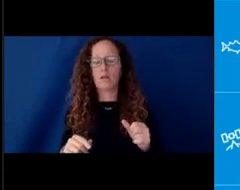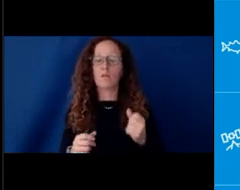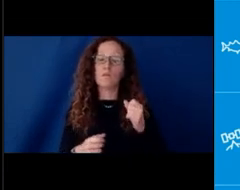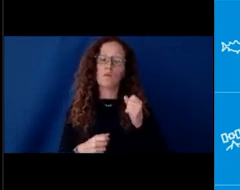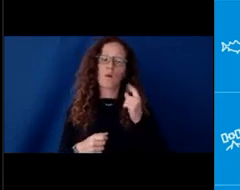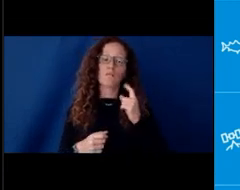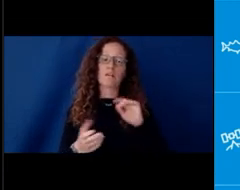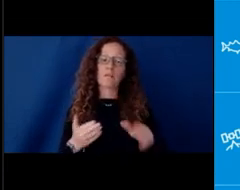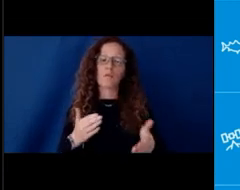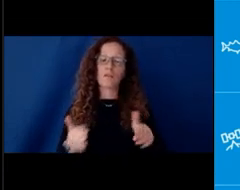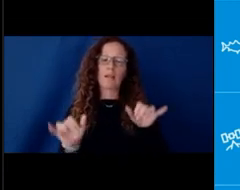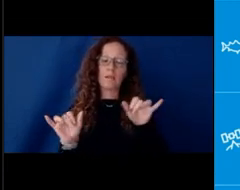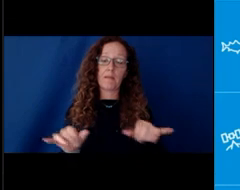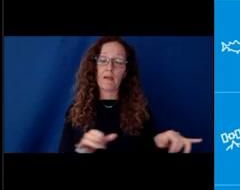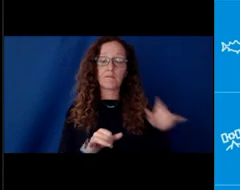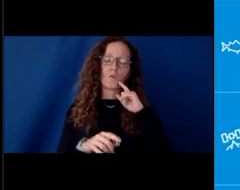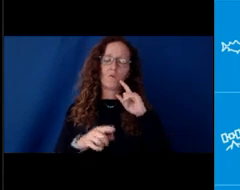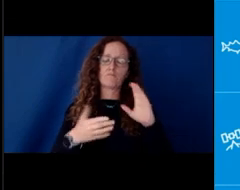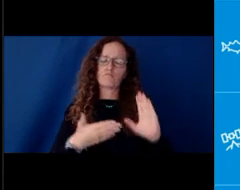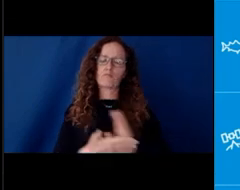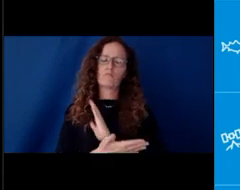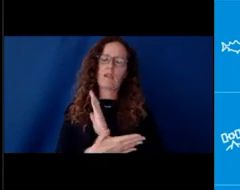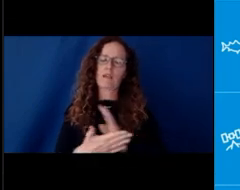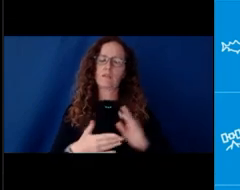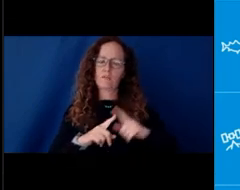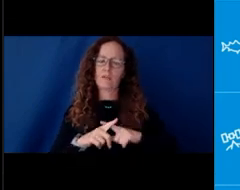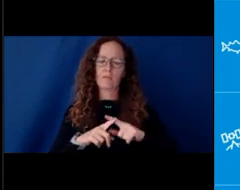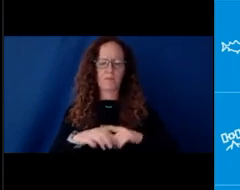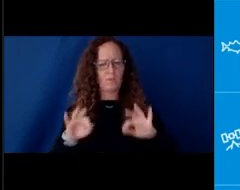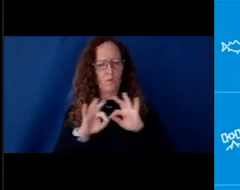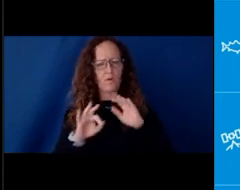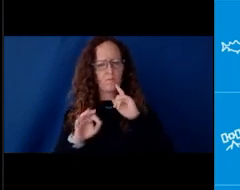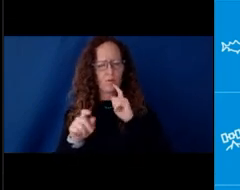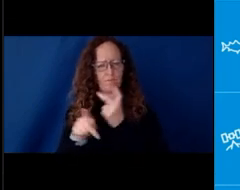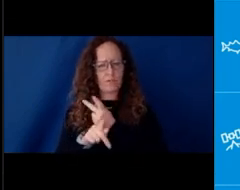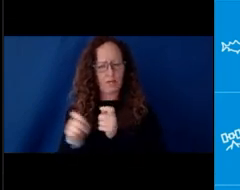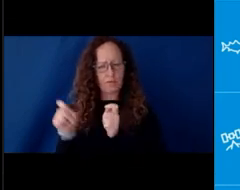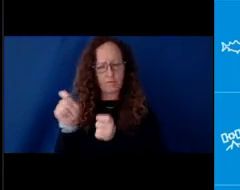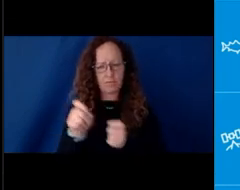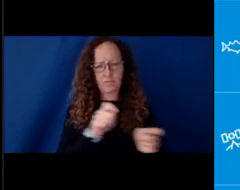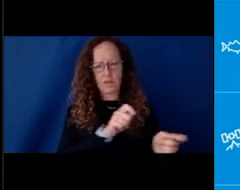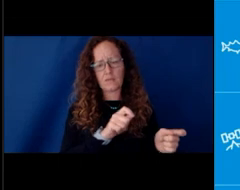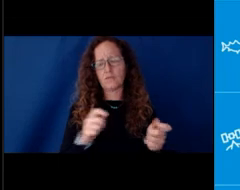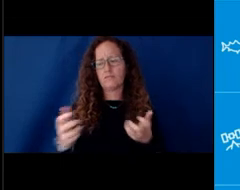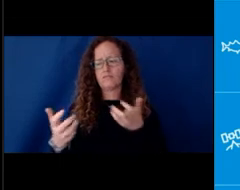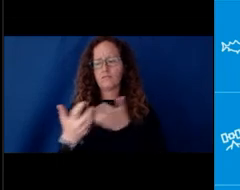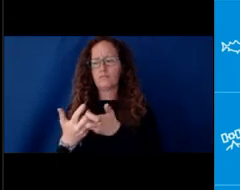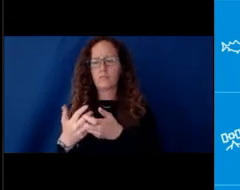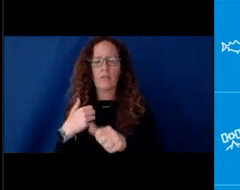necessary to tailor risk thresholds that correspond with public health effects.